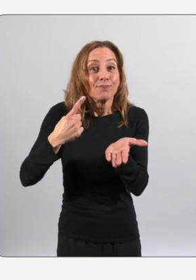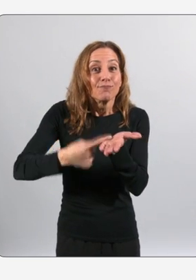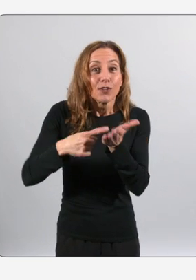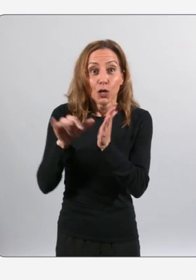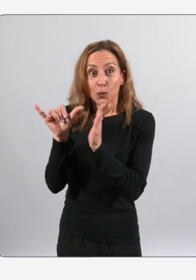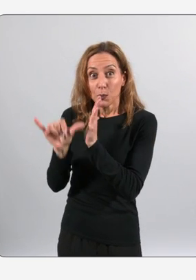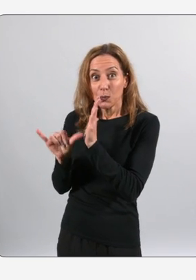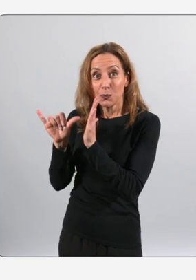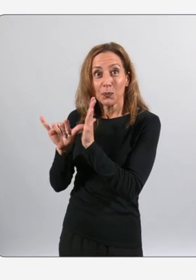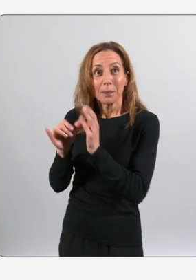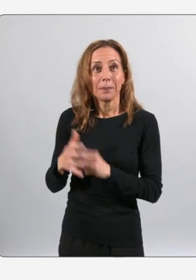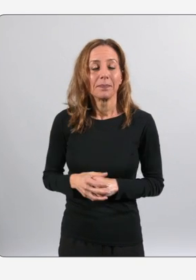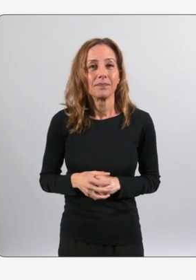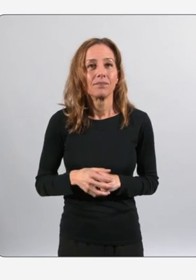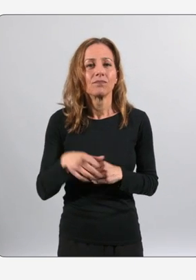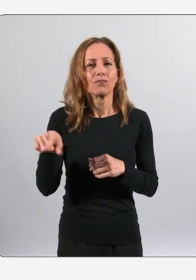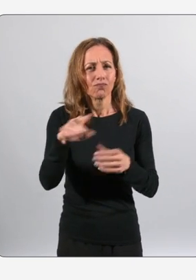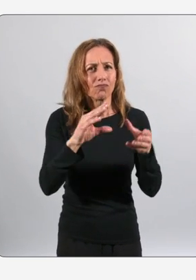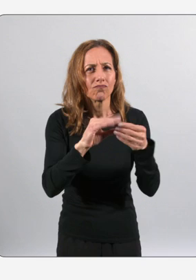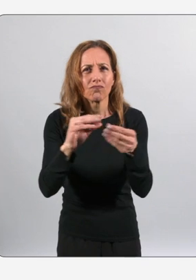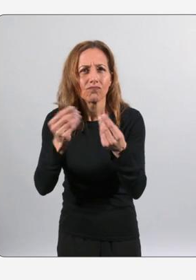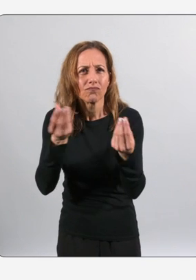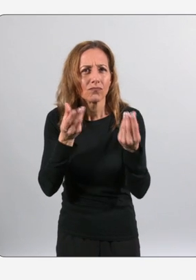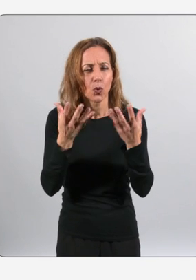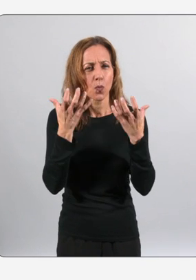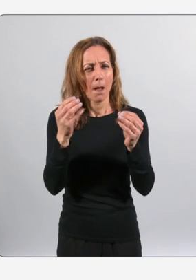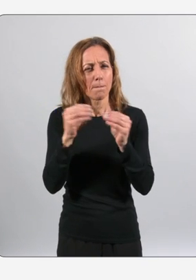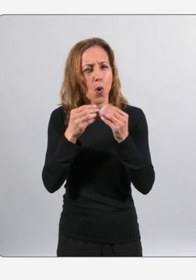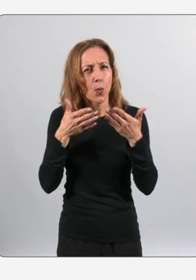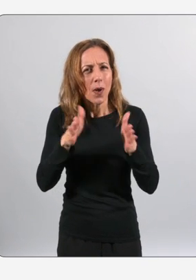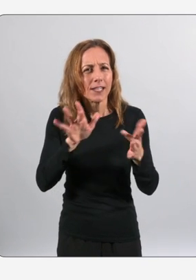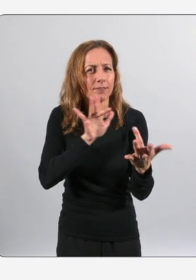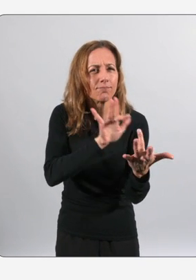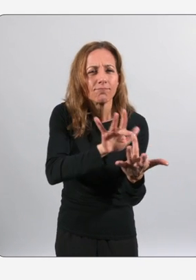You've told us that you want more ways to reach users as they are discovering new products.